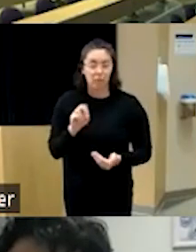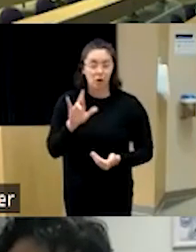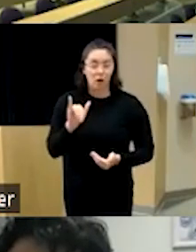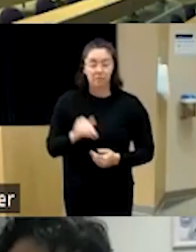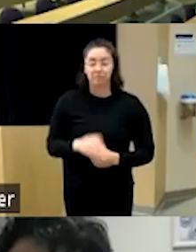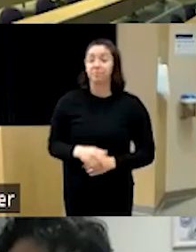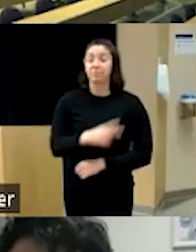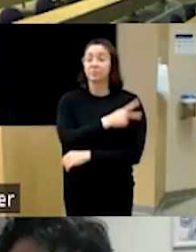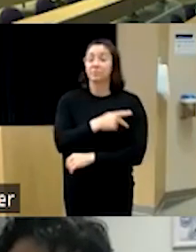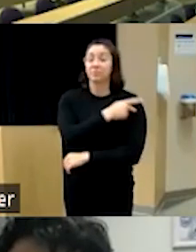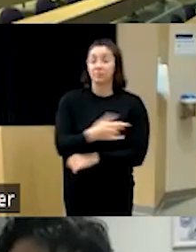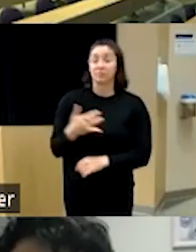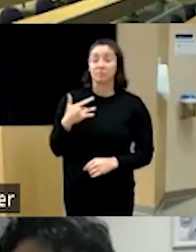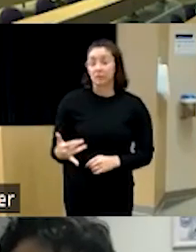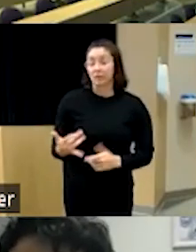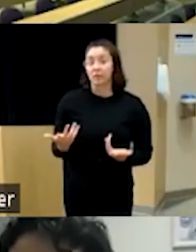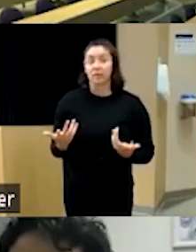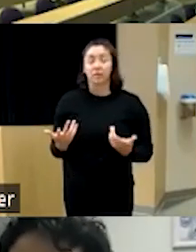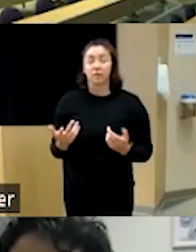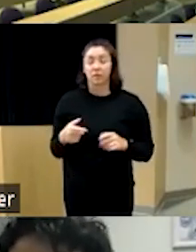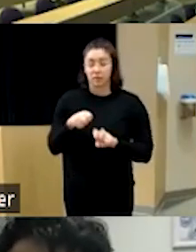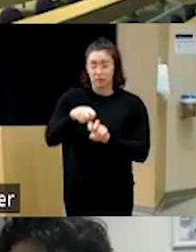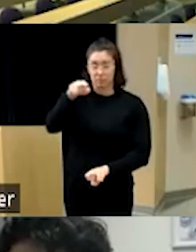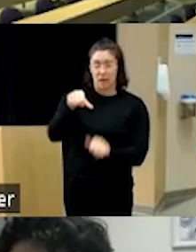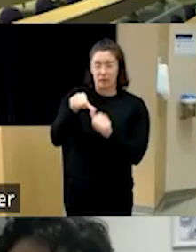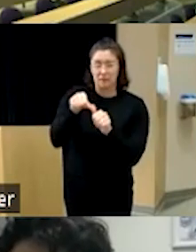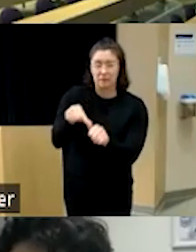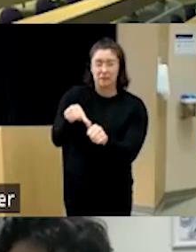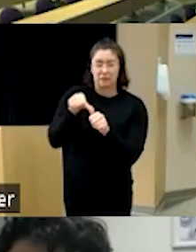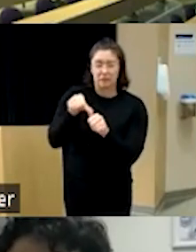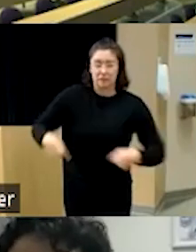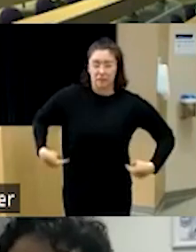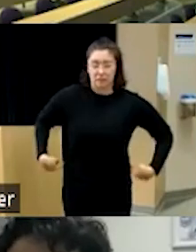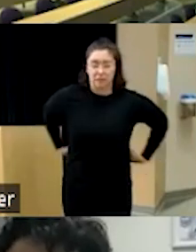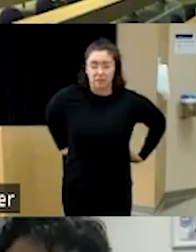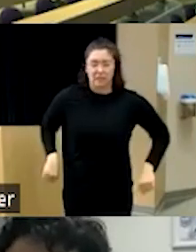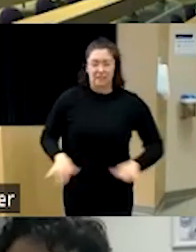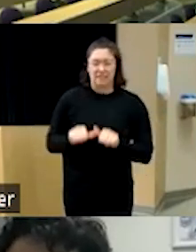have pain which is like pressing and it's I don't know somewhere Lumber and then if they if they